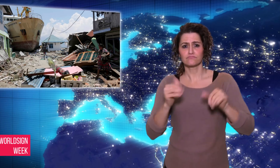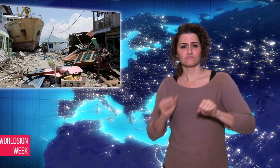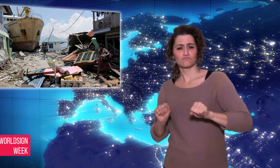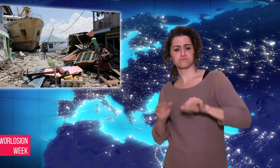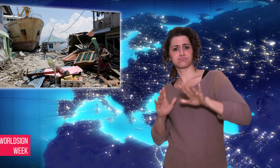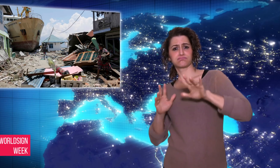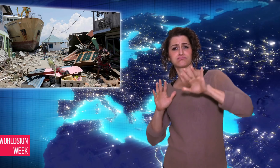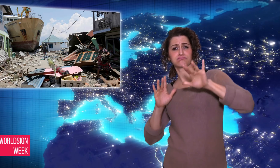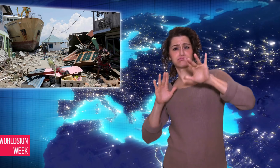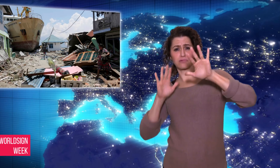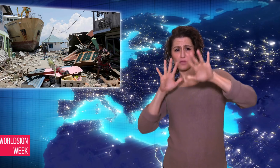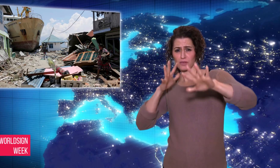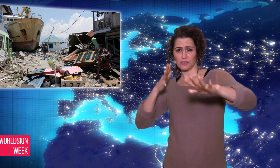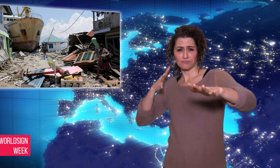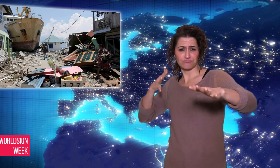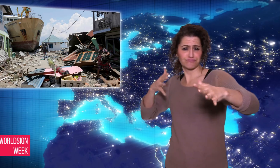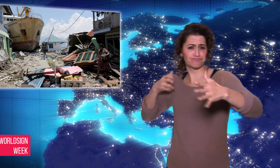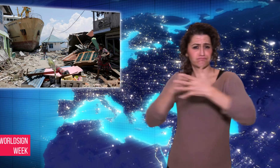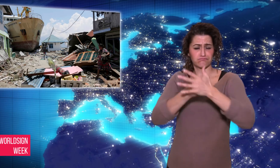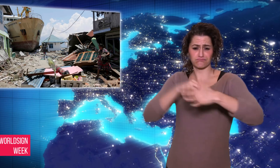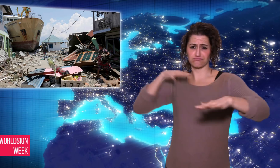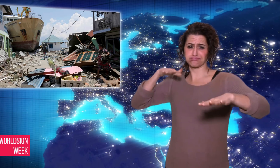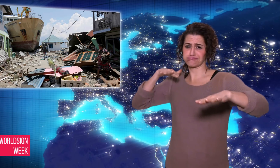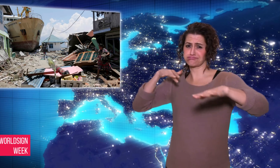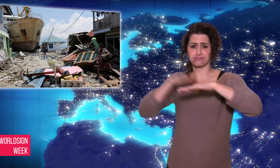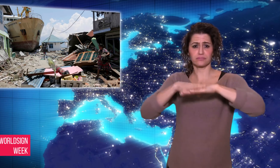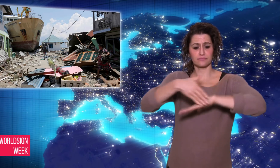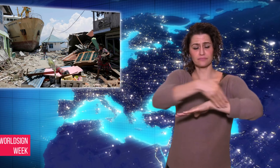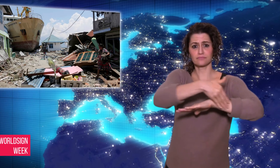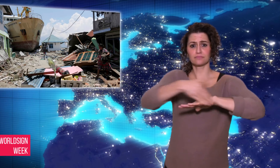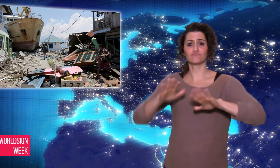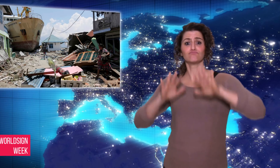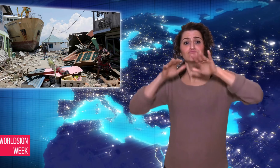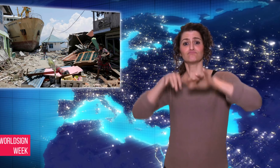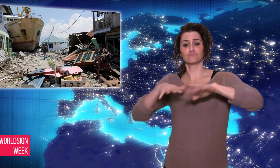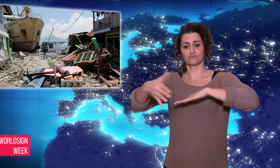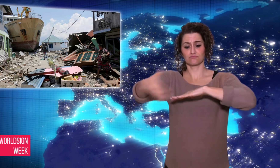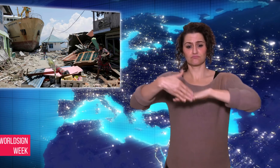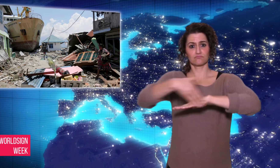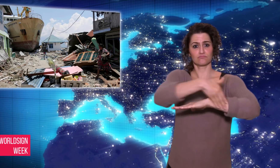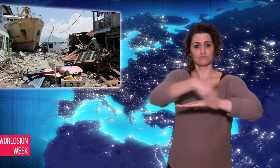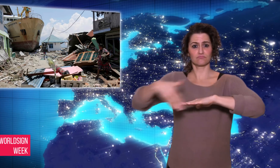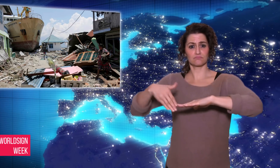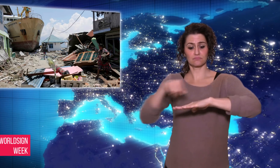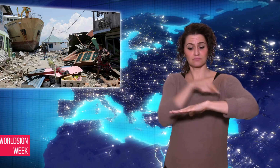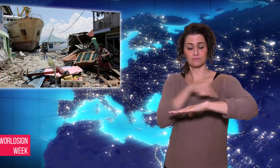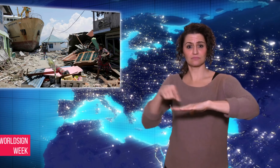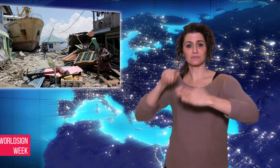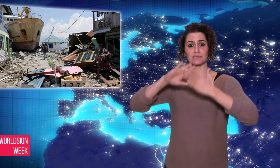the shores of Palu with people